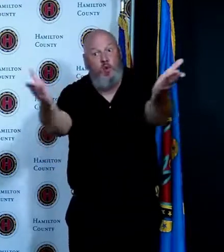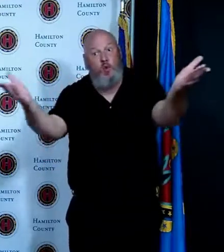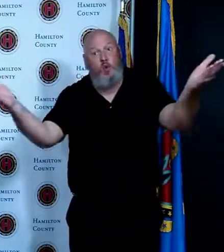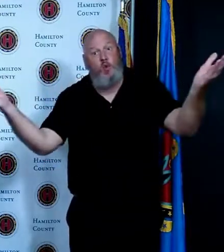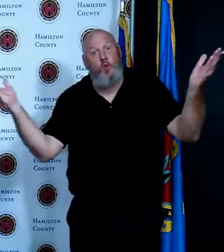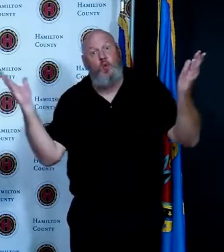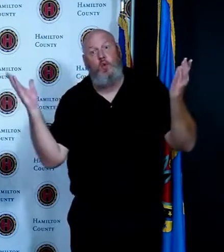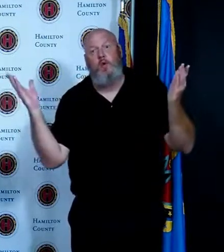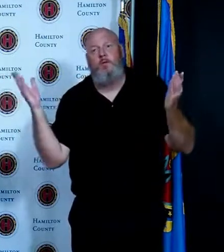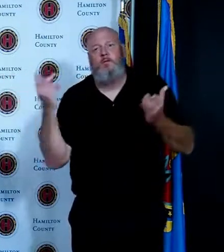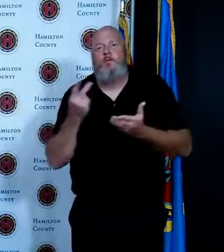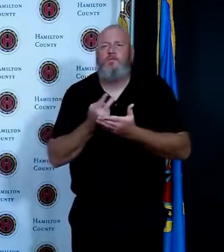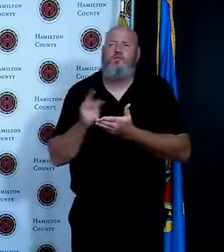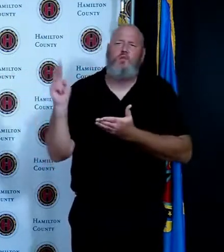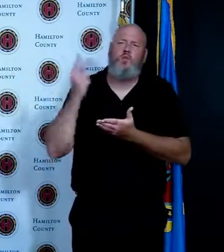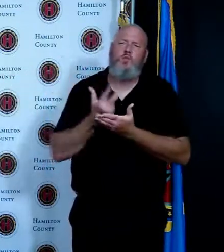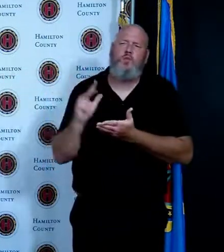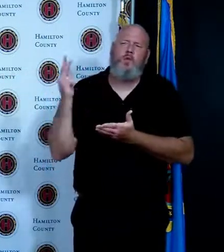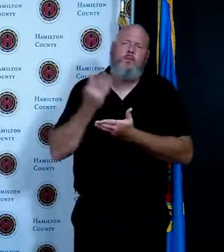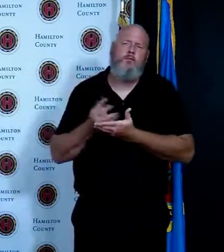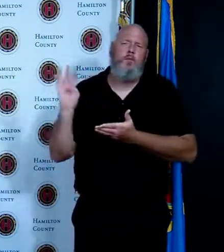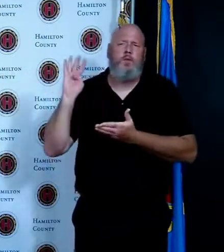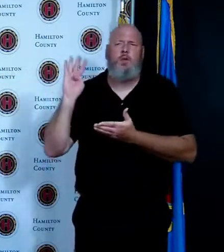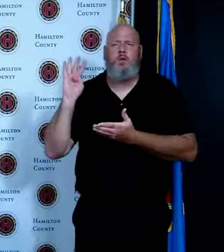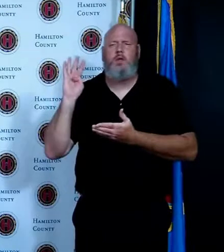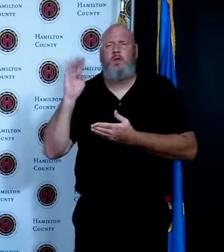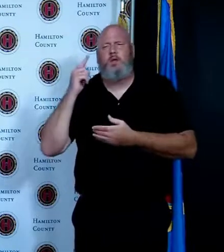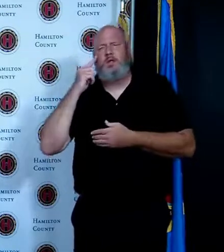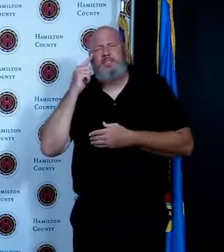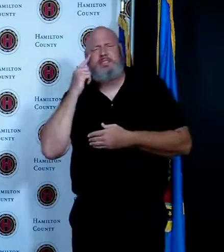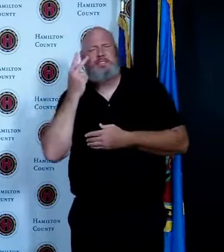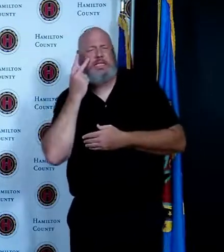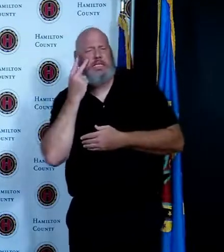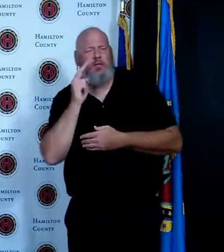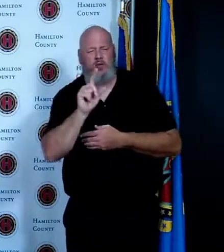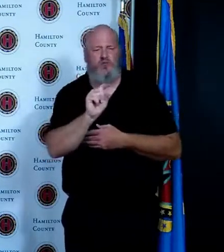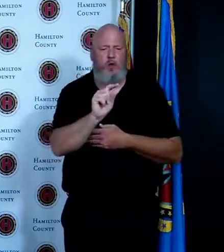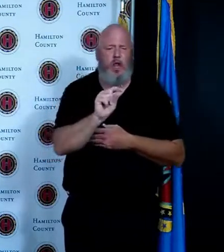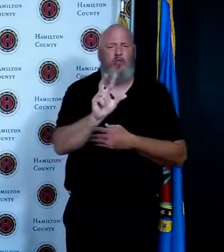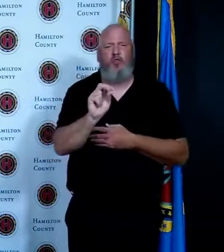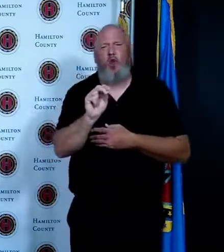between twenty and thirty new cases within my jurisdiction per day so as